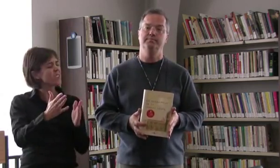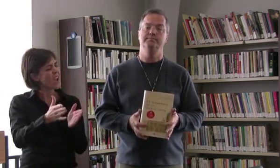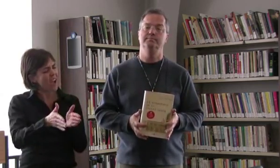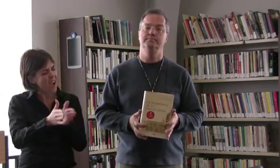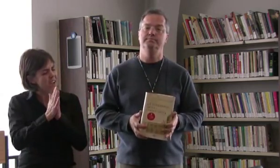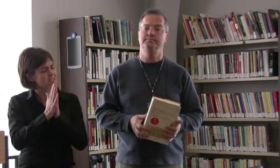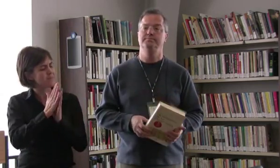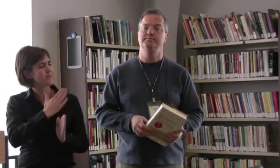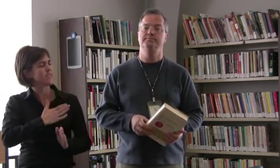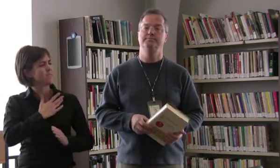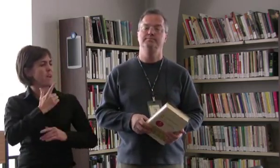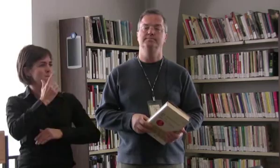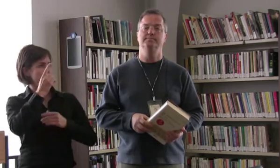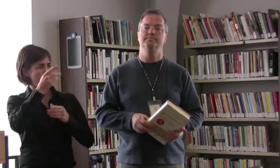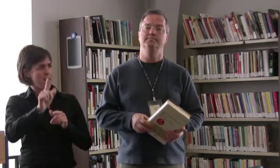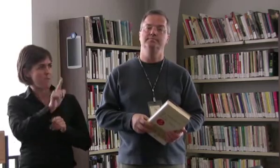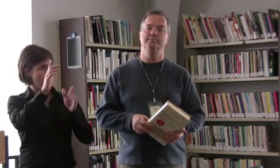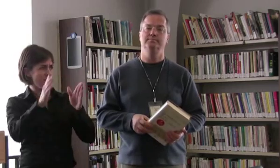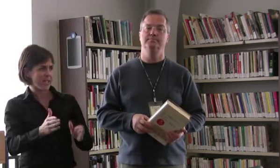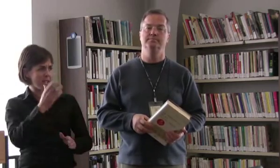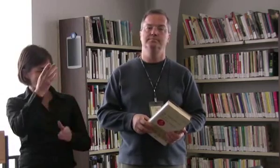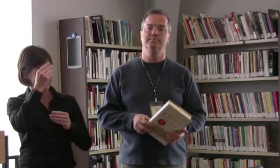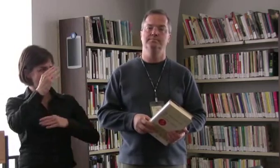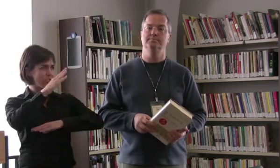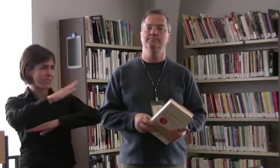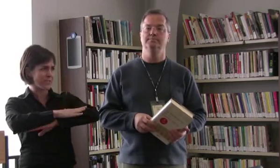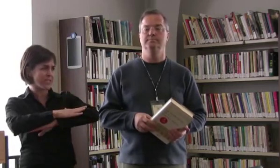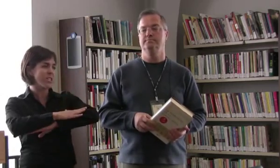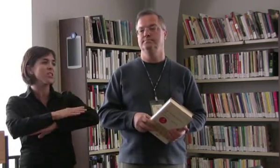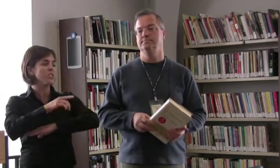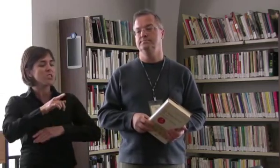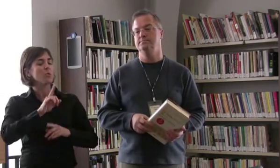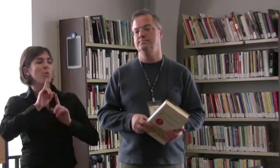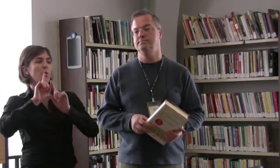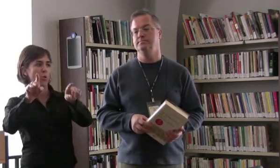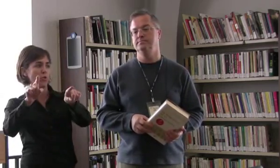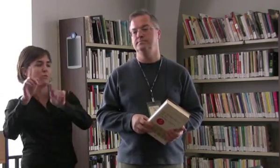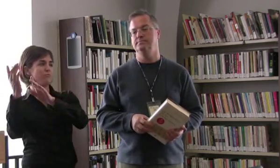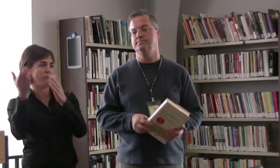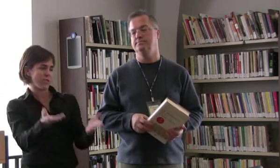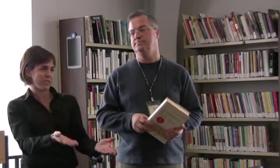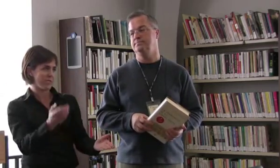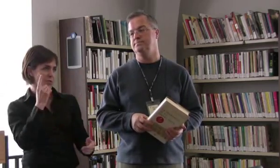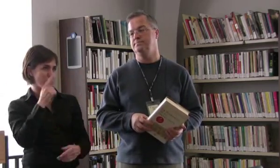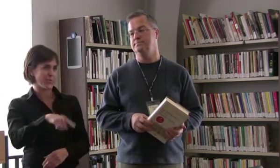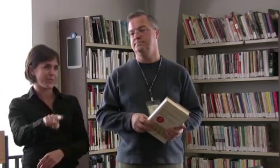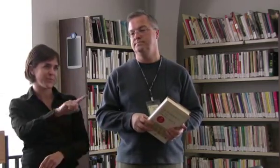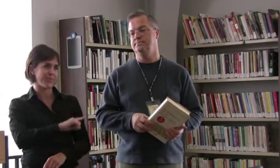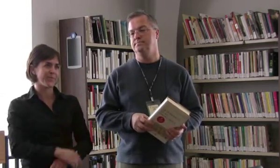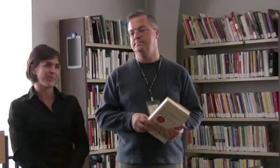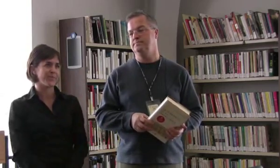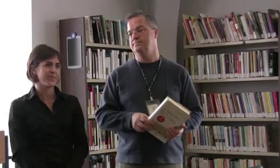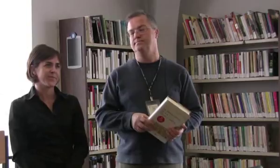but you can ask the librarian and she will request them for you.